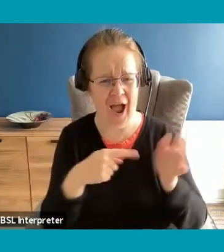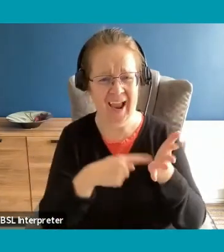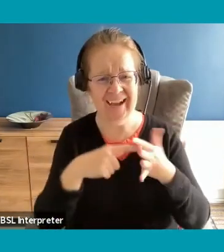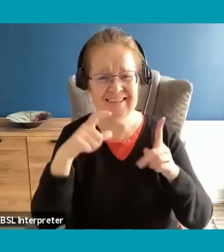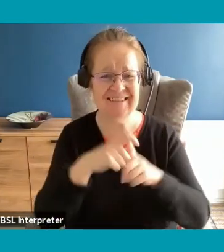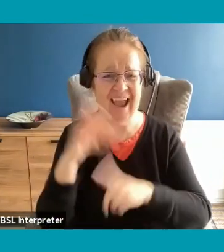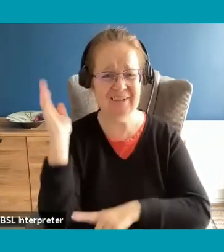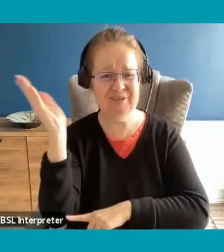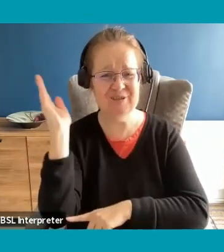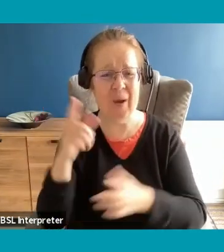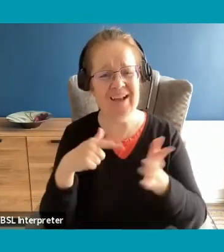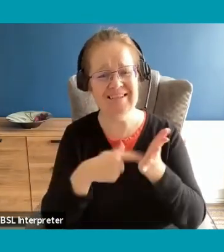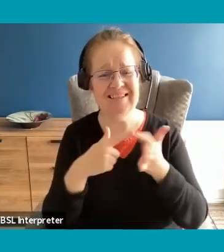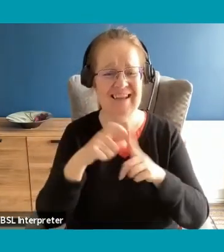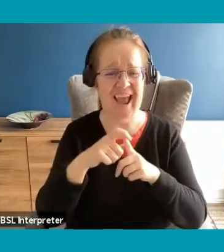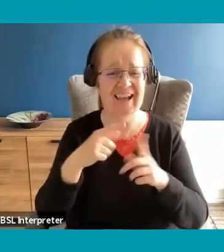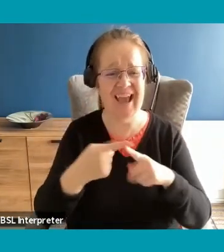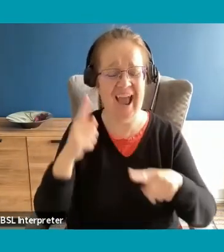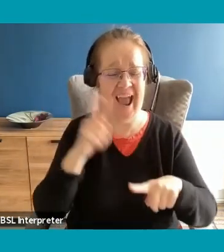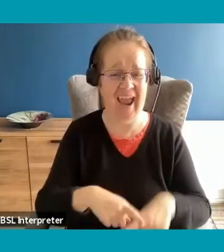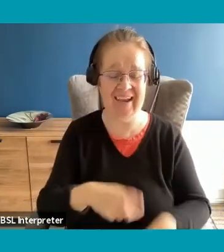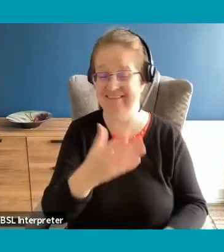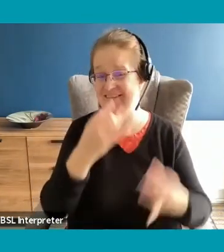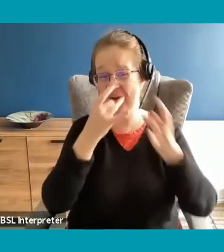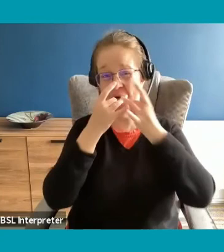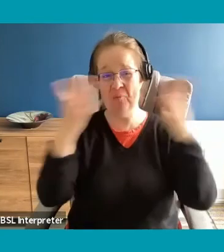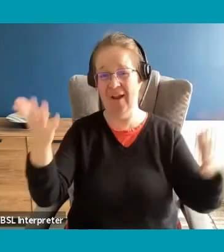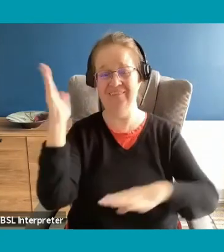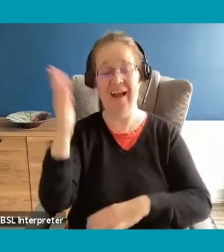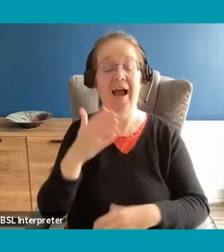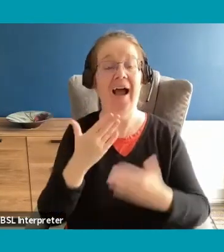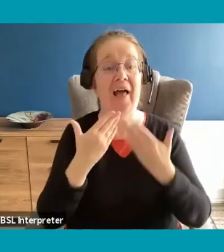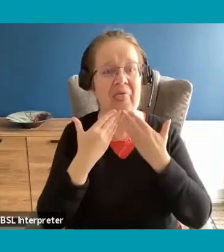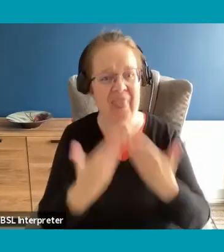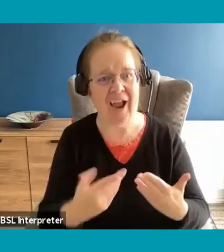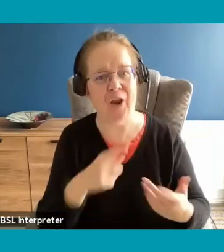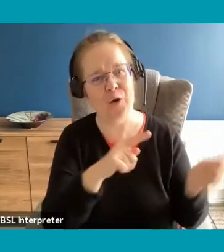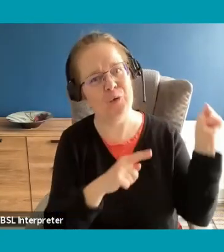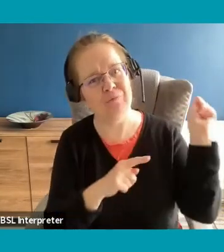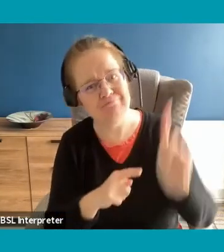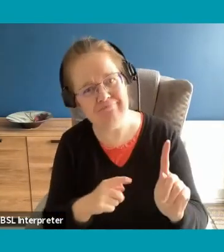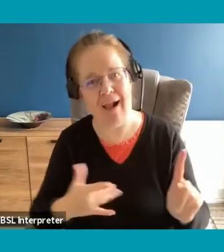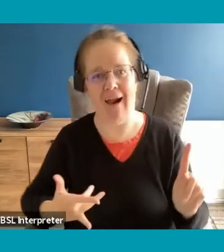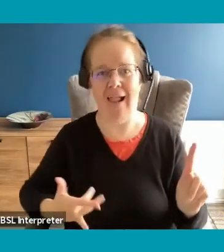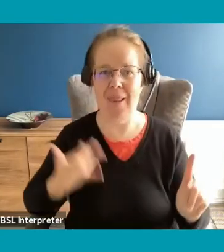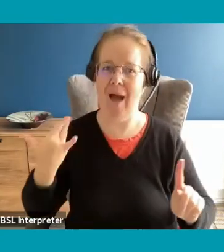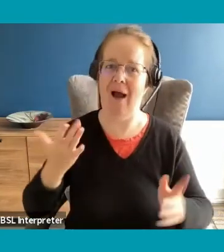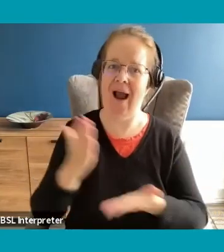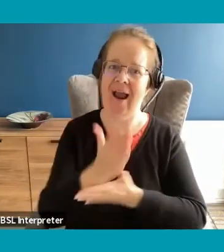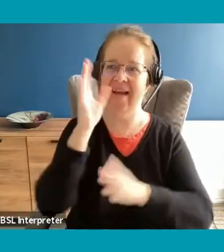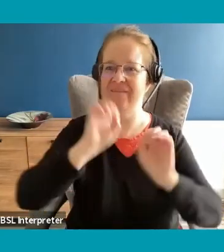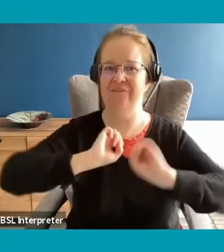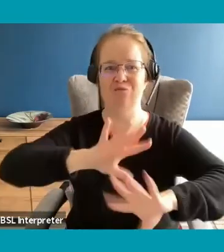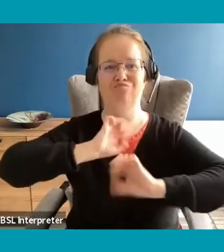Thank you so much for coming online live and sharing your story. We really do appreciate it.